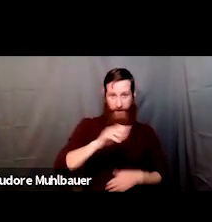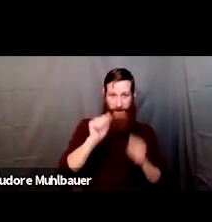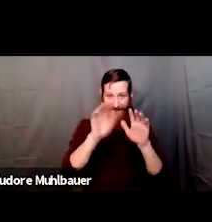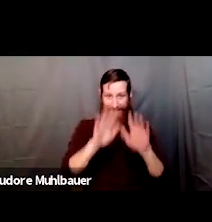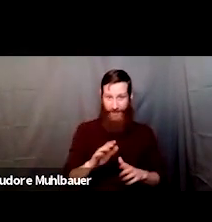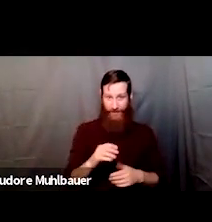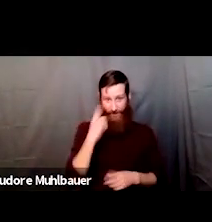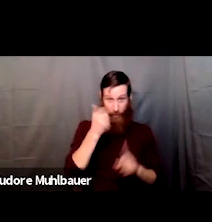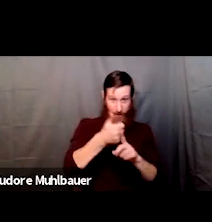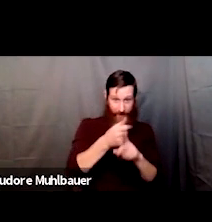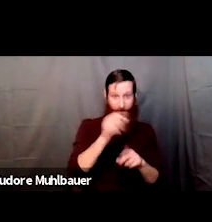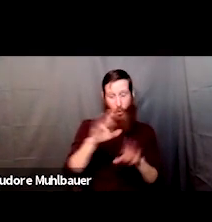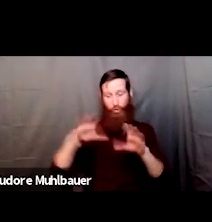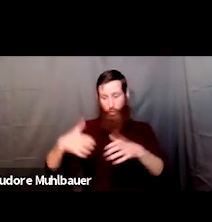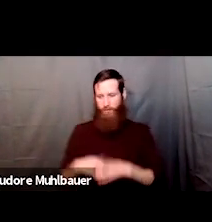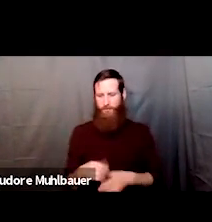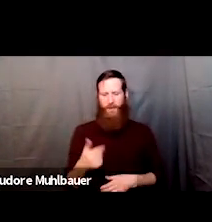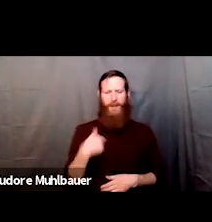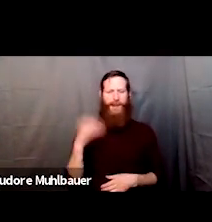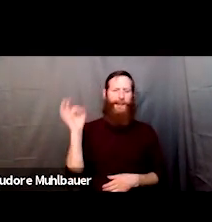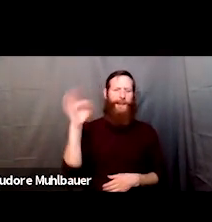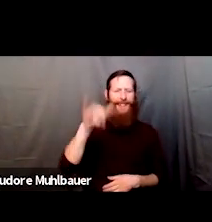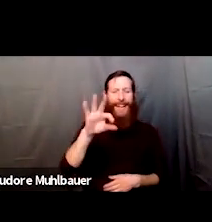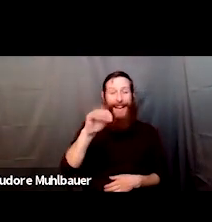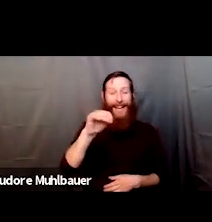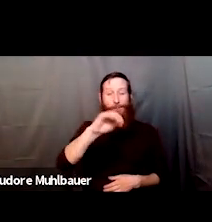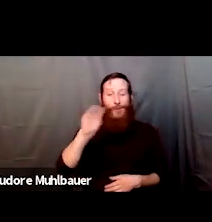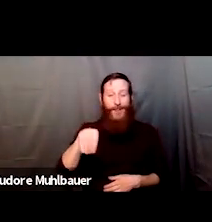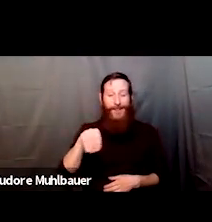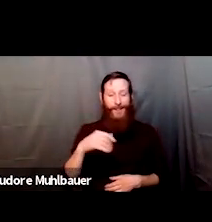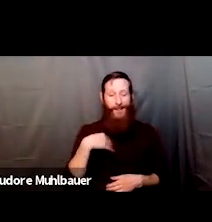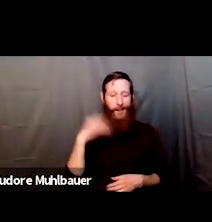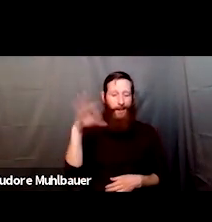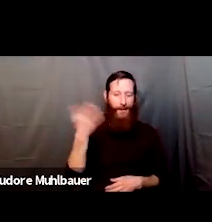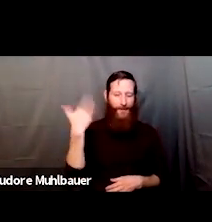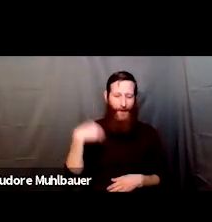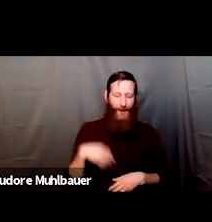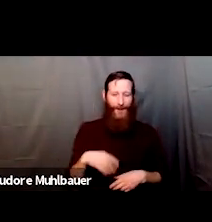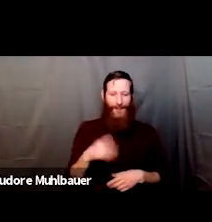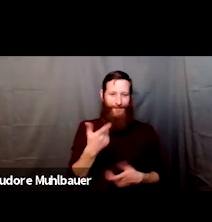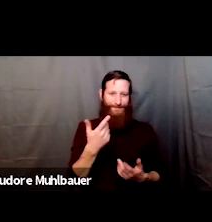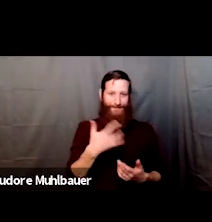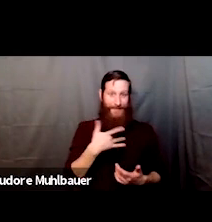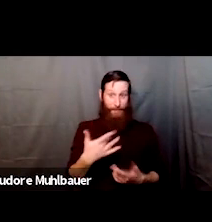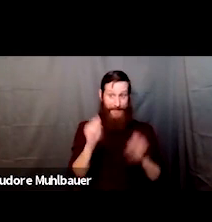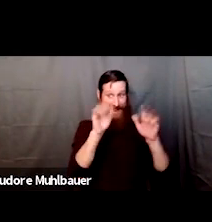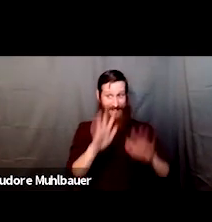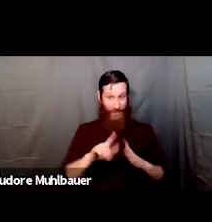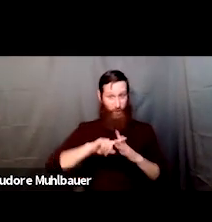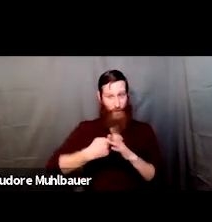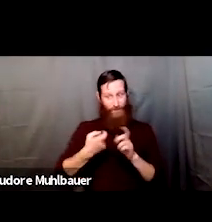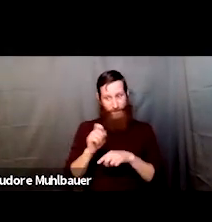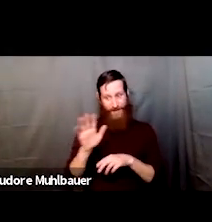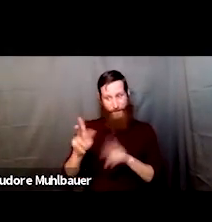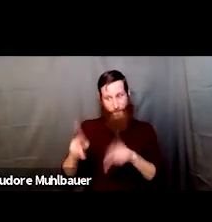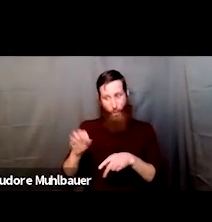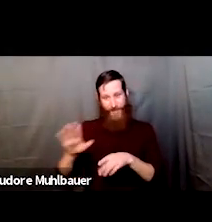And I told you this statistic earlier, that 90% of fatal avalanches are caused by the victim or someone in the victims party. and this is a scary statistic, I do not want to down play it.